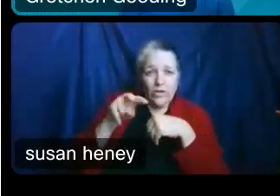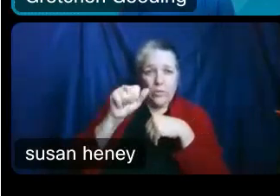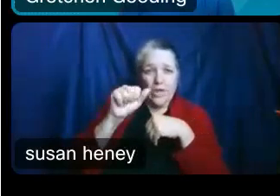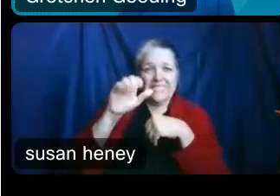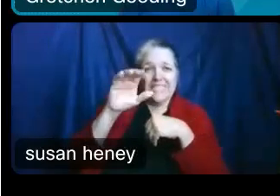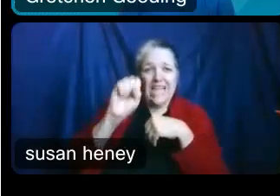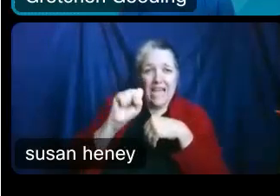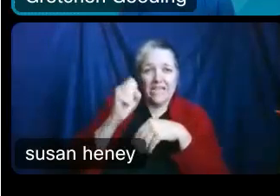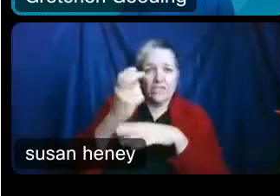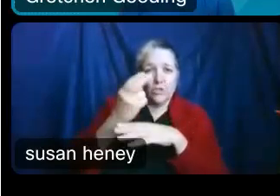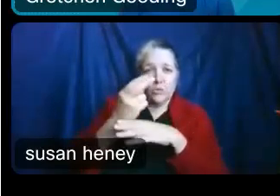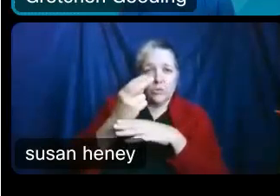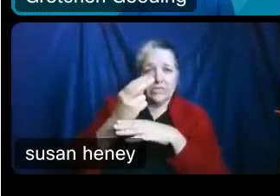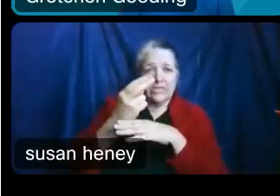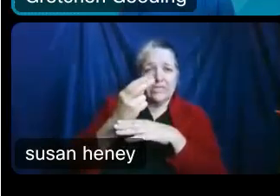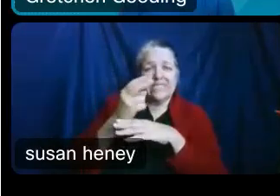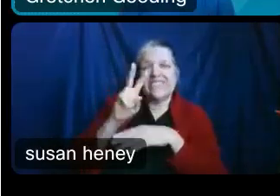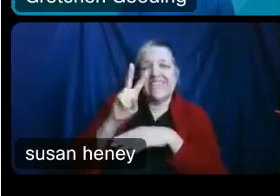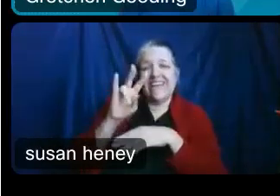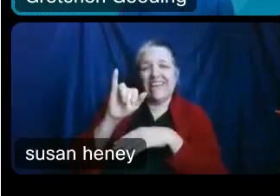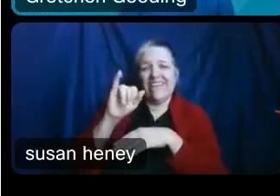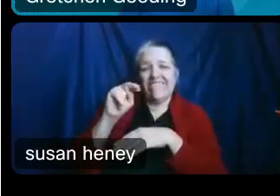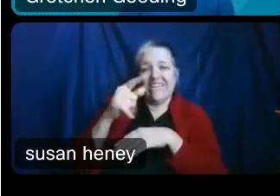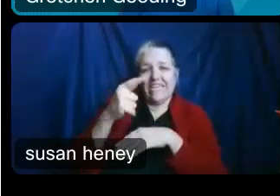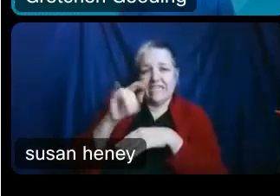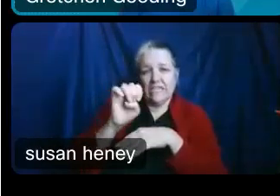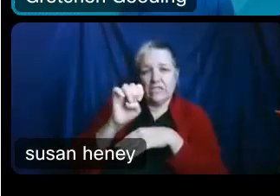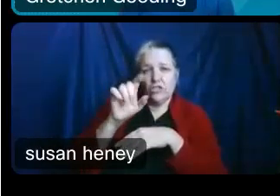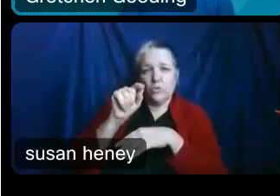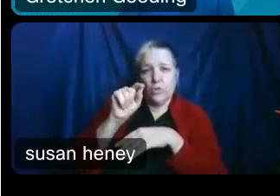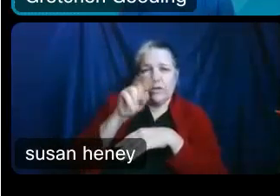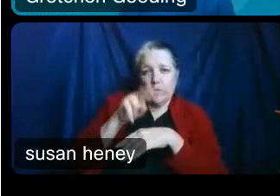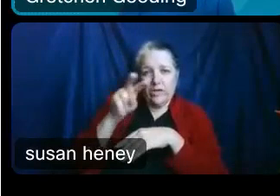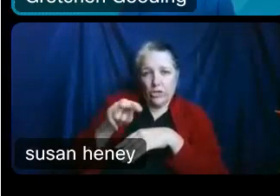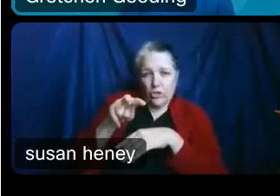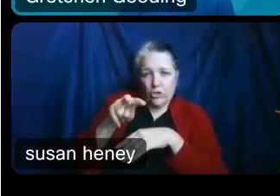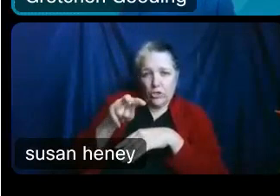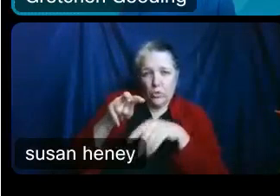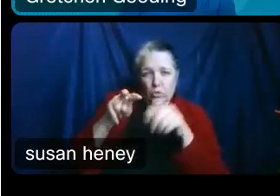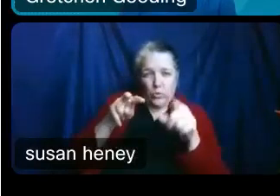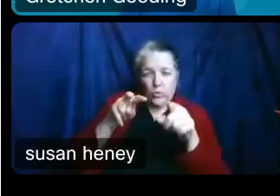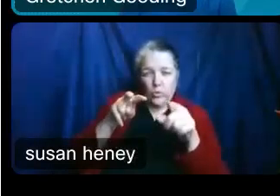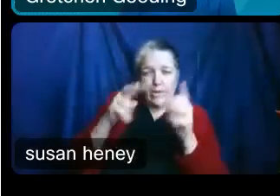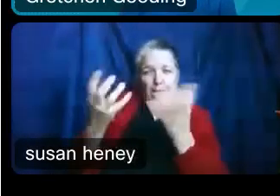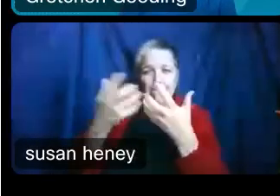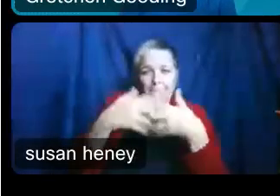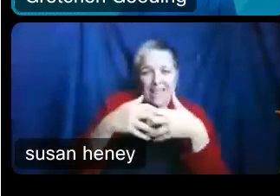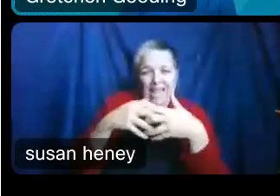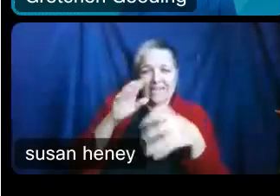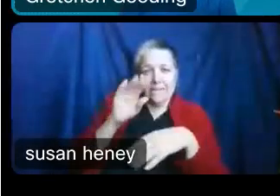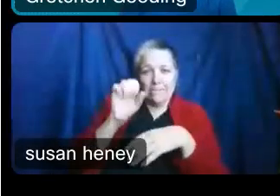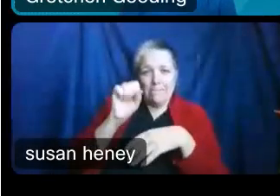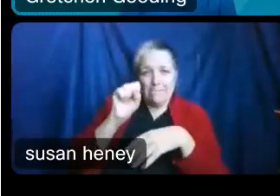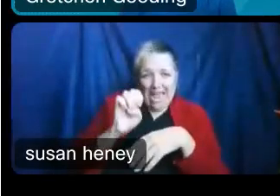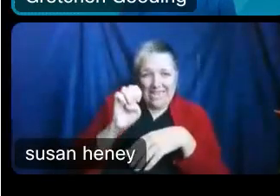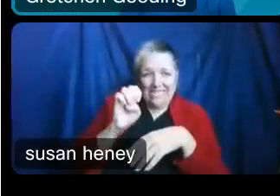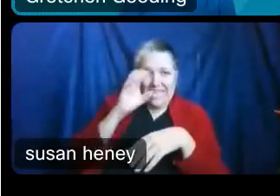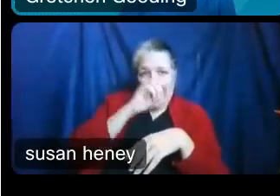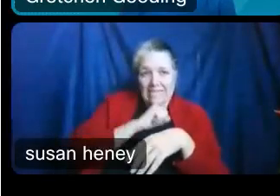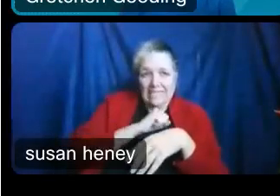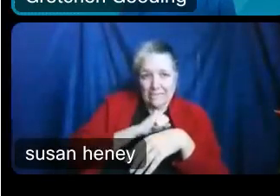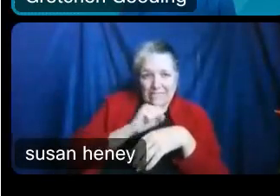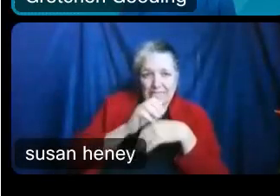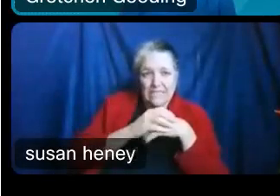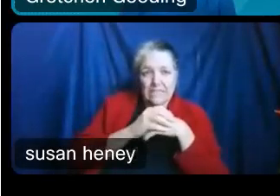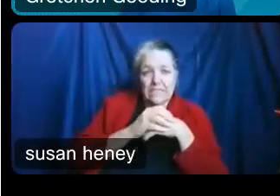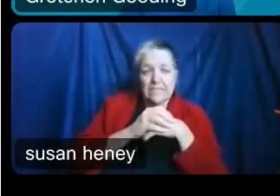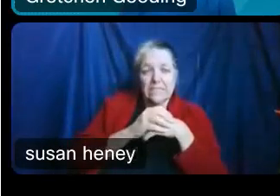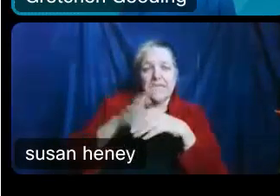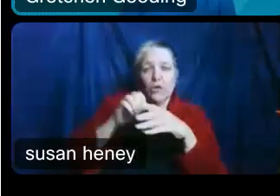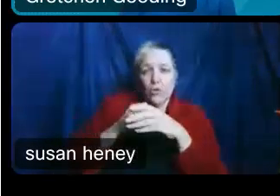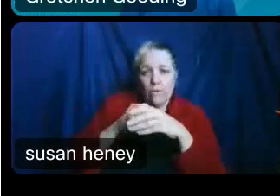vintage 2022 “blended base” population estimates that incorporate the 2020 census,